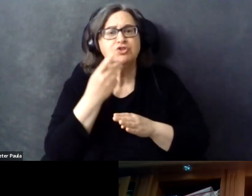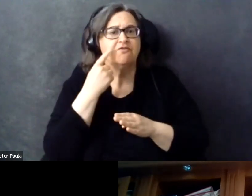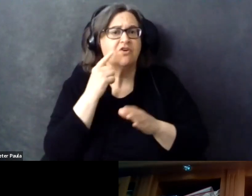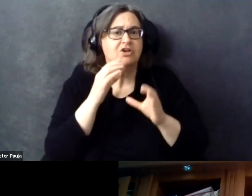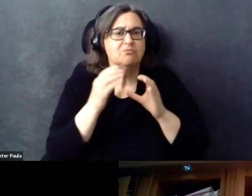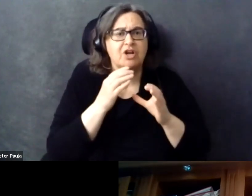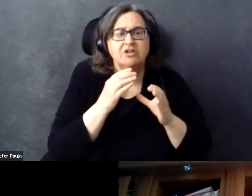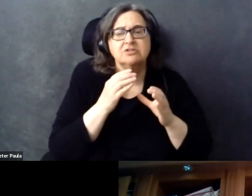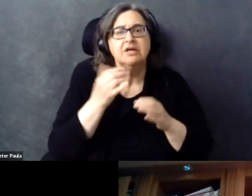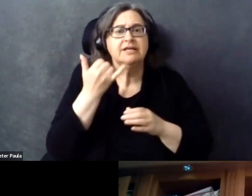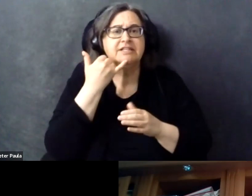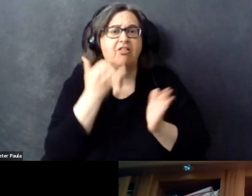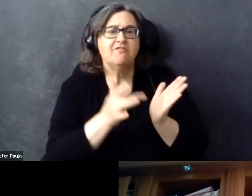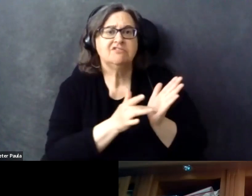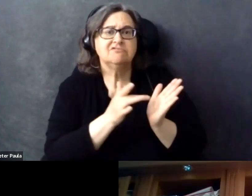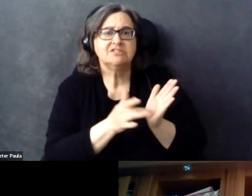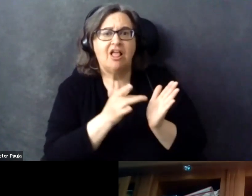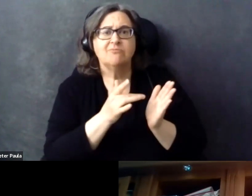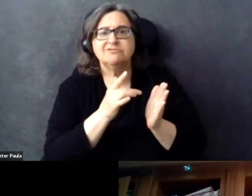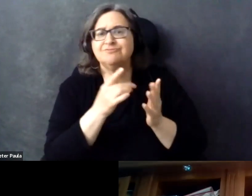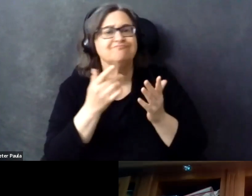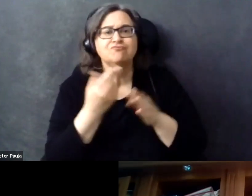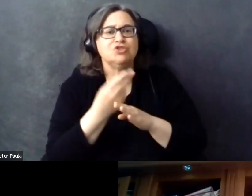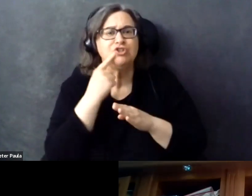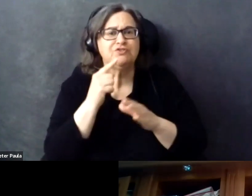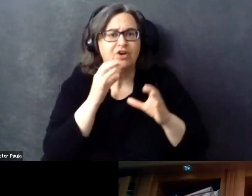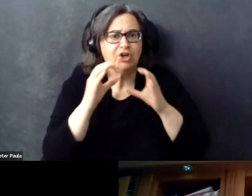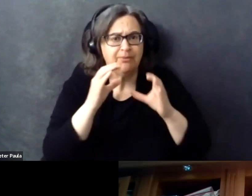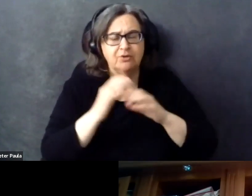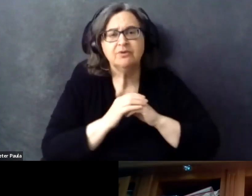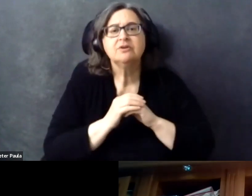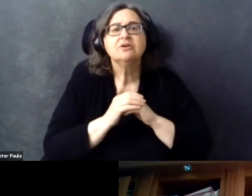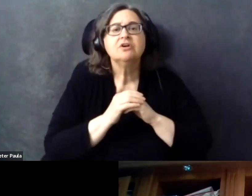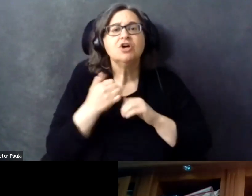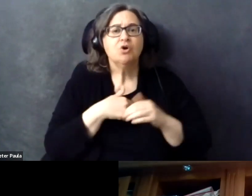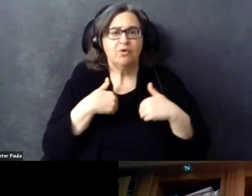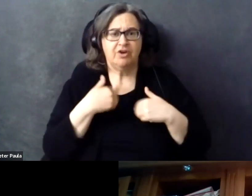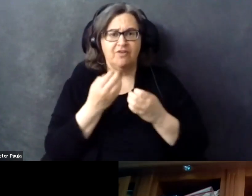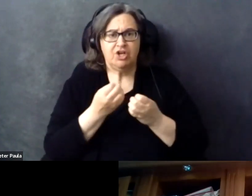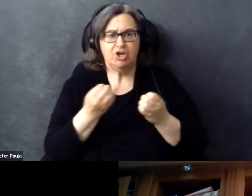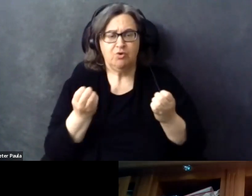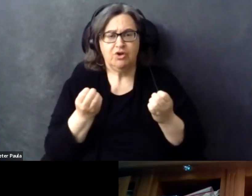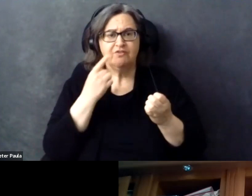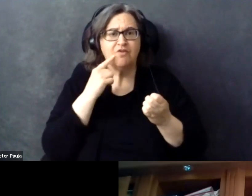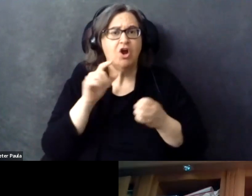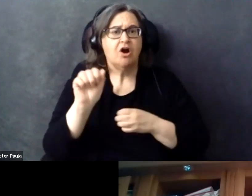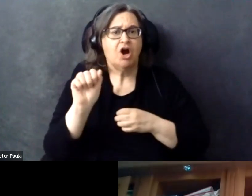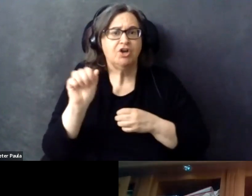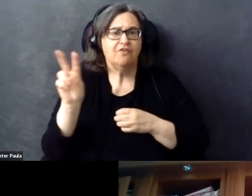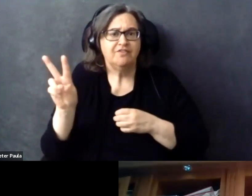consumer equipment basically use will for electronic communication services, so telephones, tablets, anything used for communication,